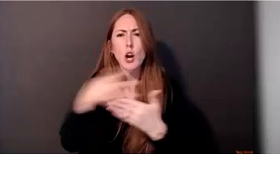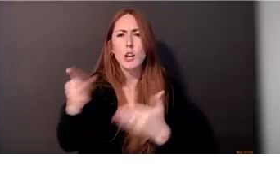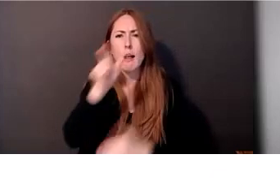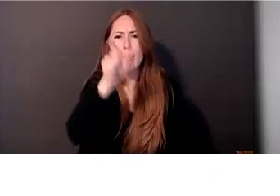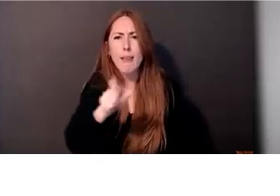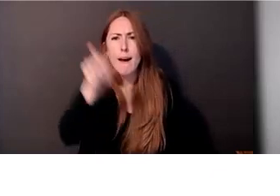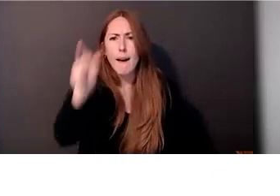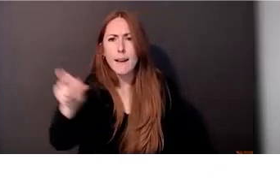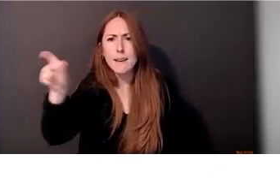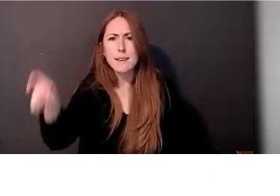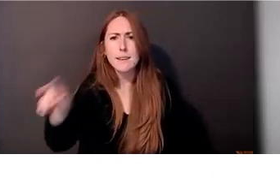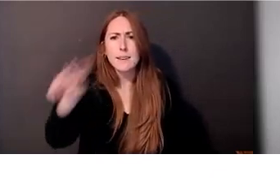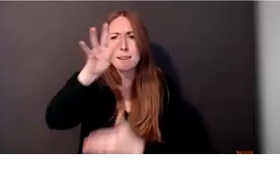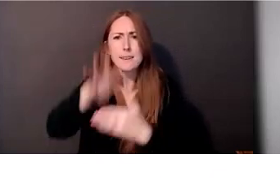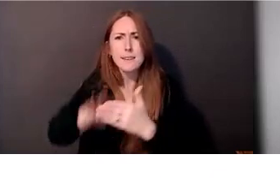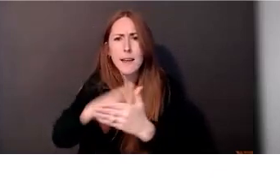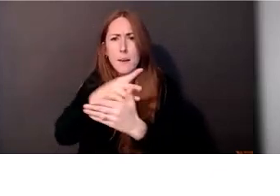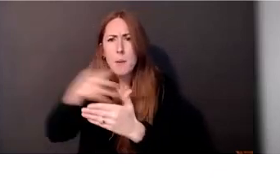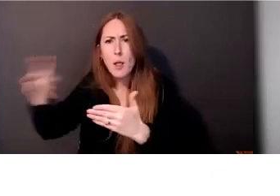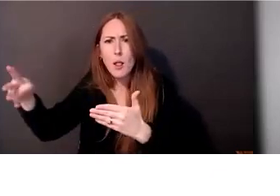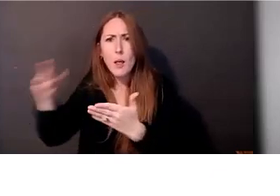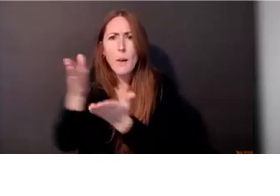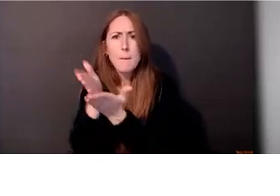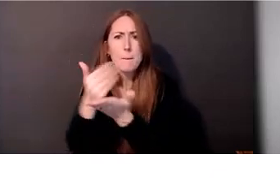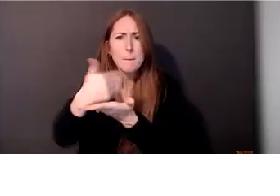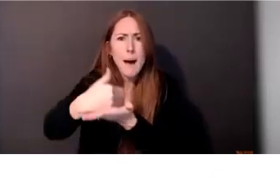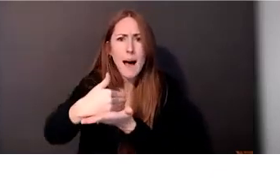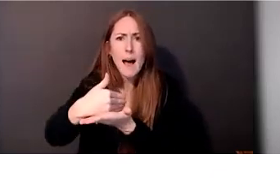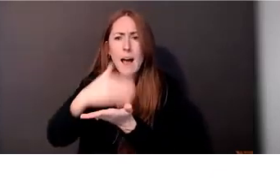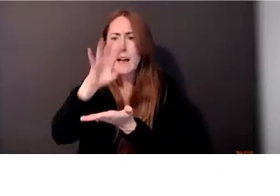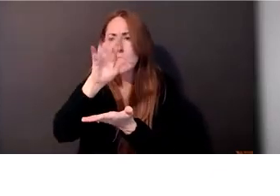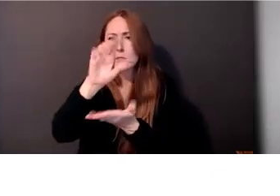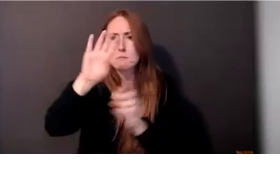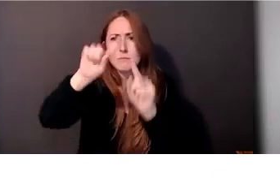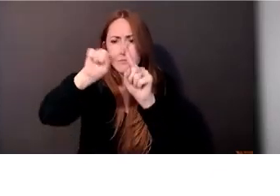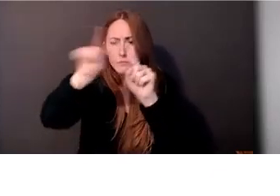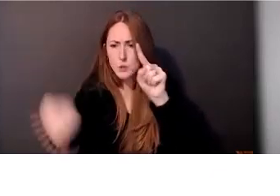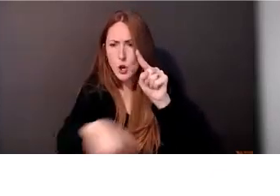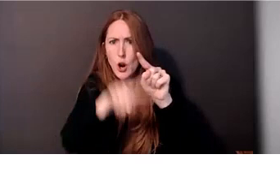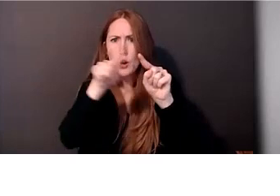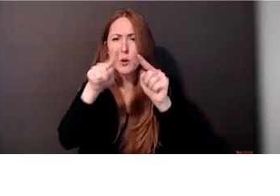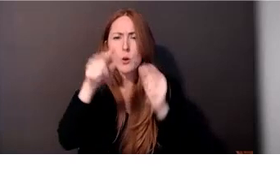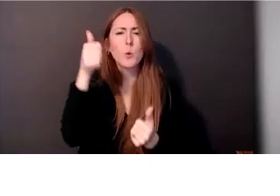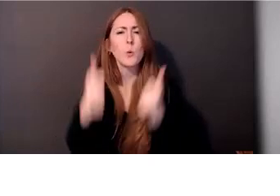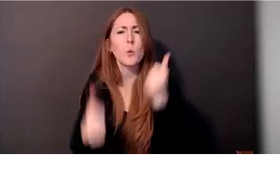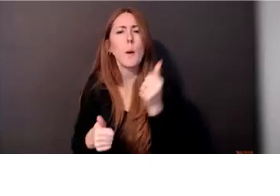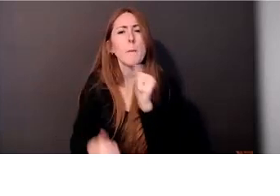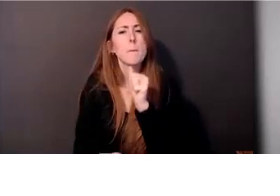would be most appropriate to accurately and effectively